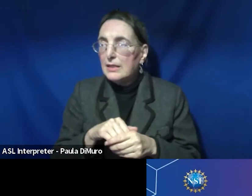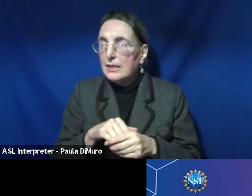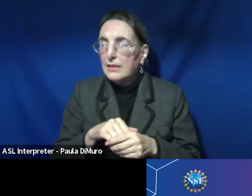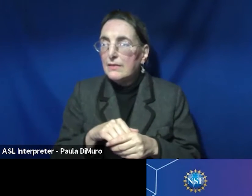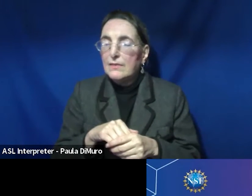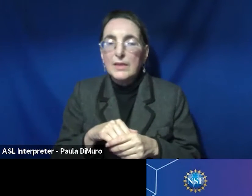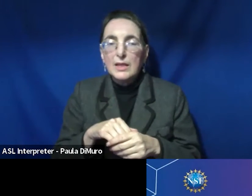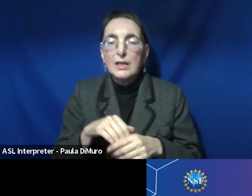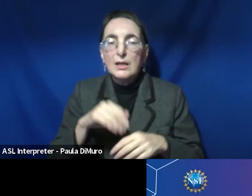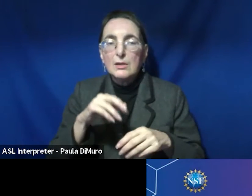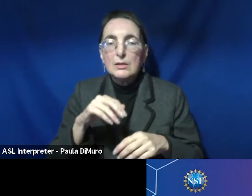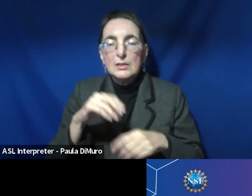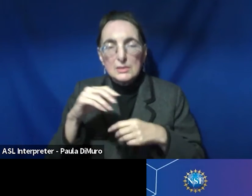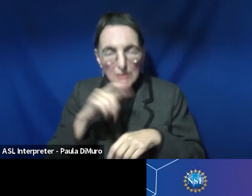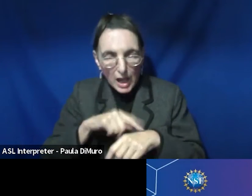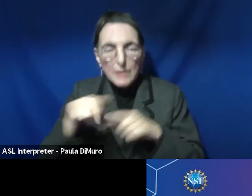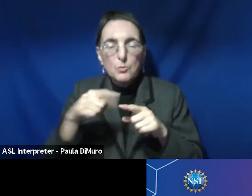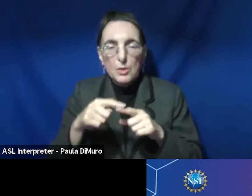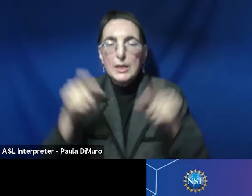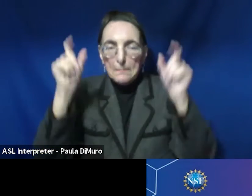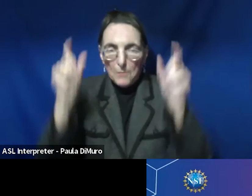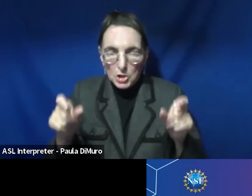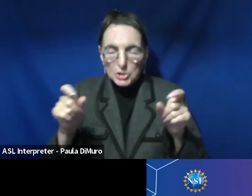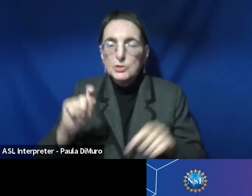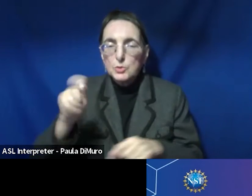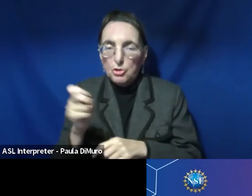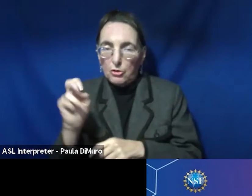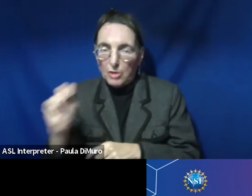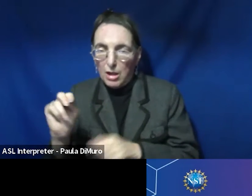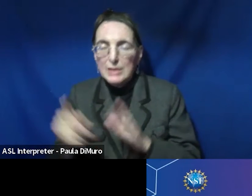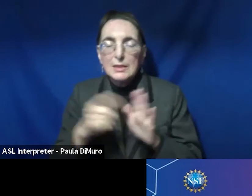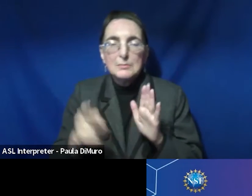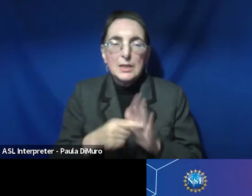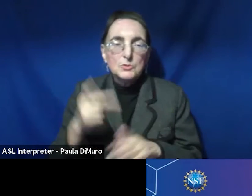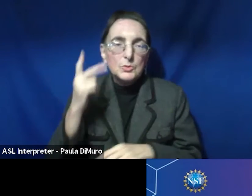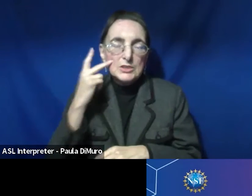sometimes we saw margin errors being triggered because people had images,